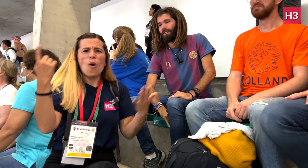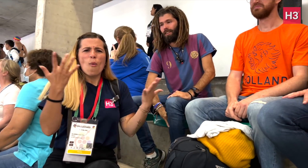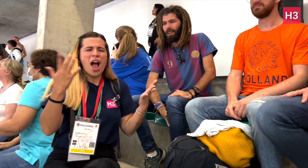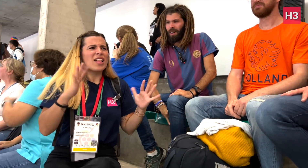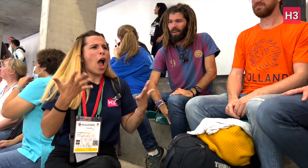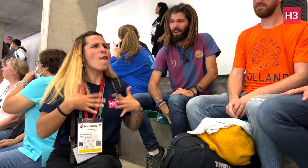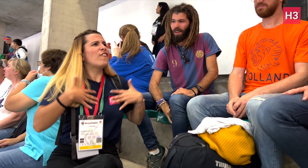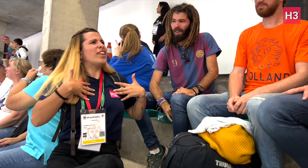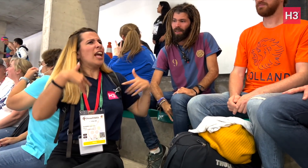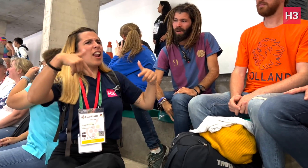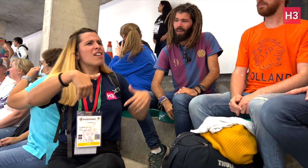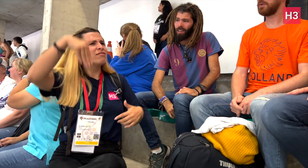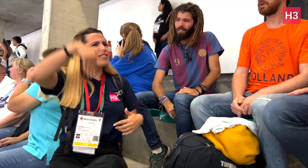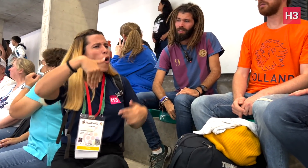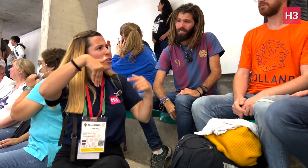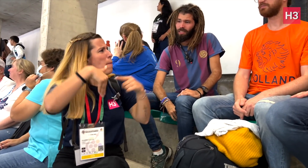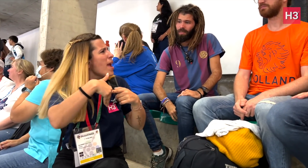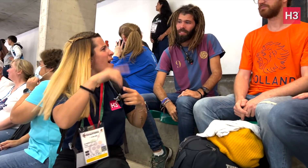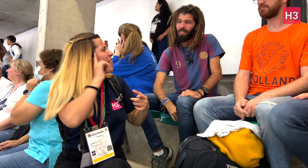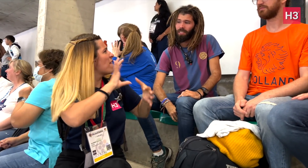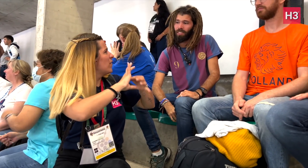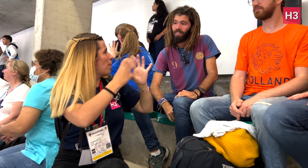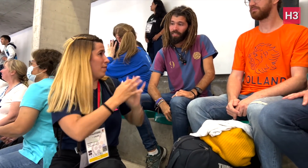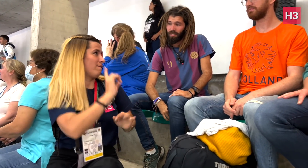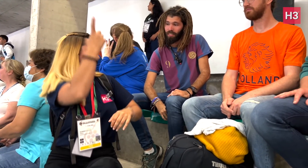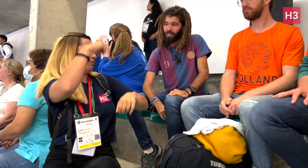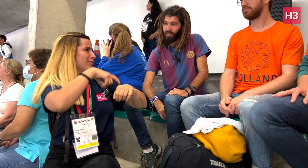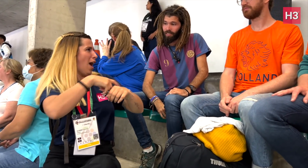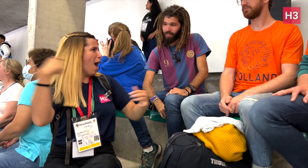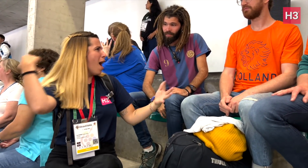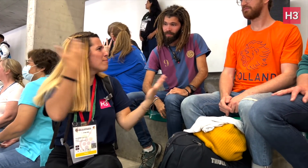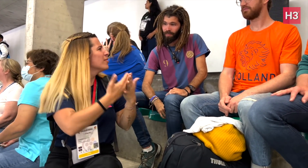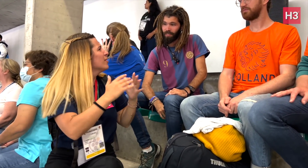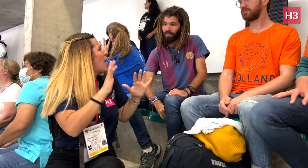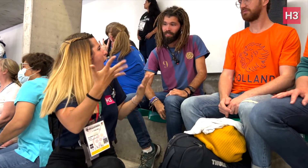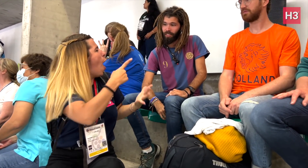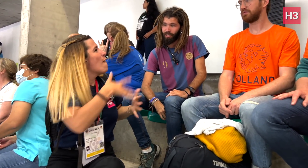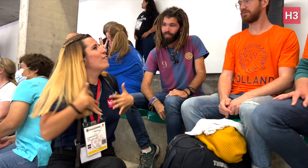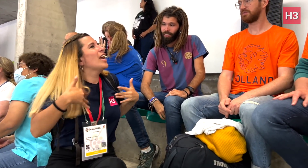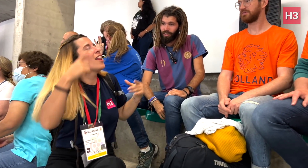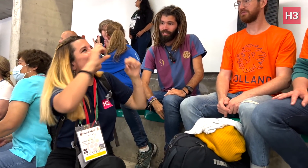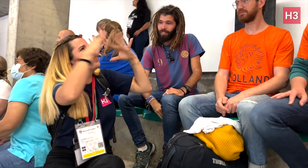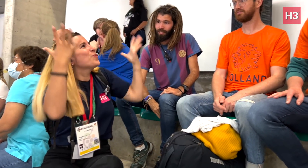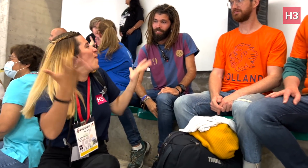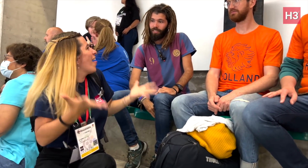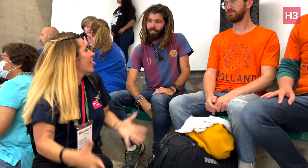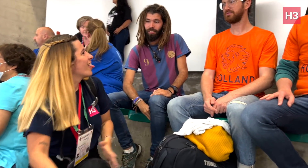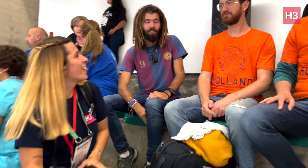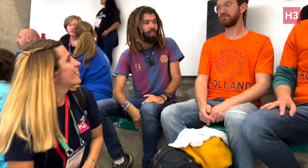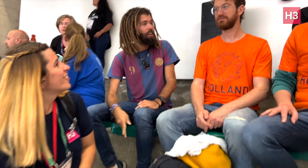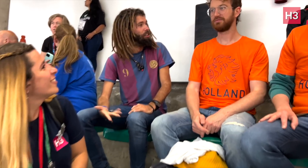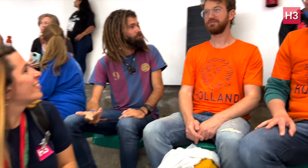How do you feel about Latin America hosting the Summer Deaflympics for the first time?